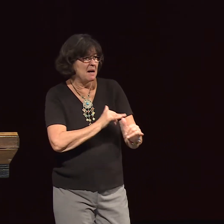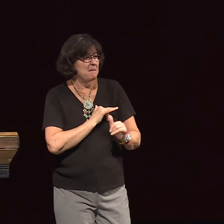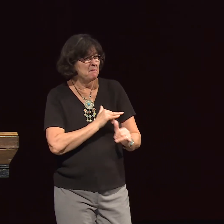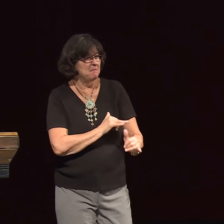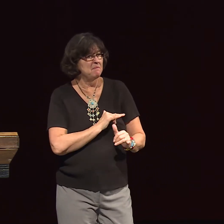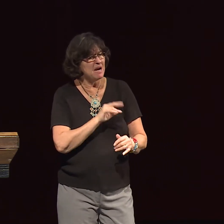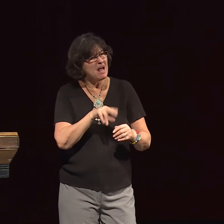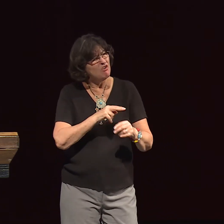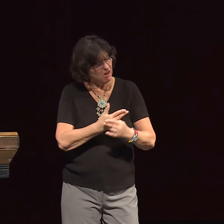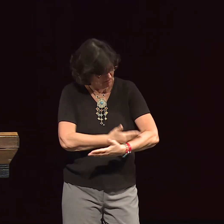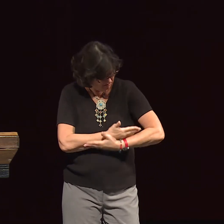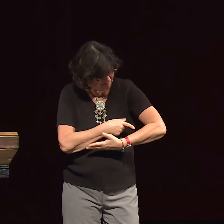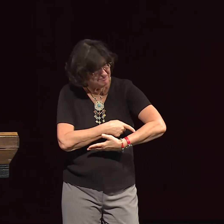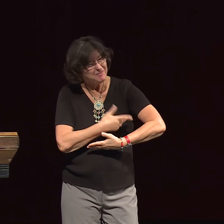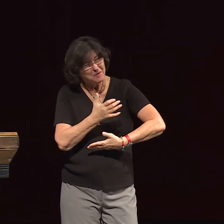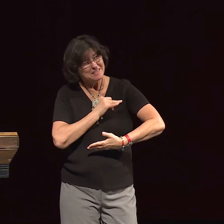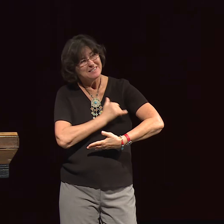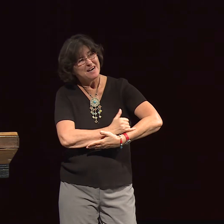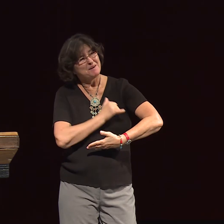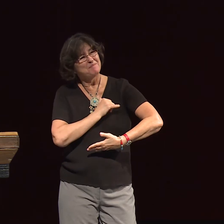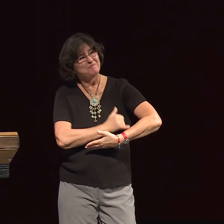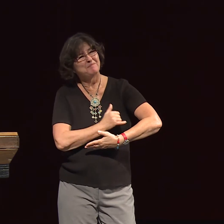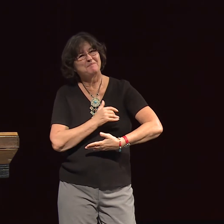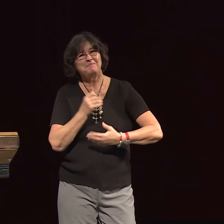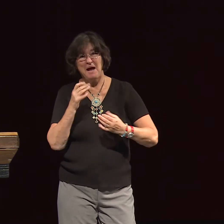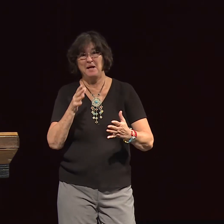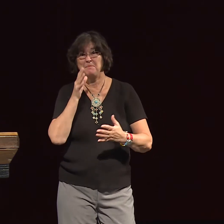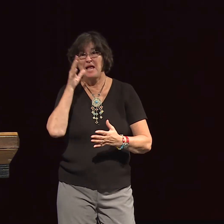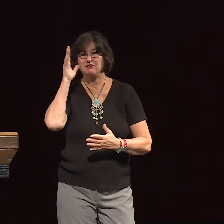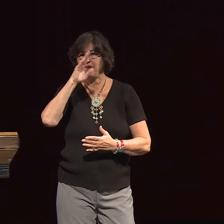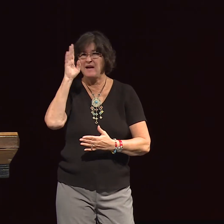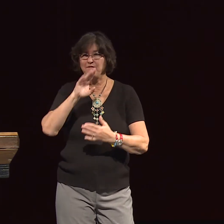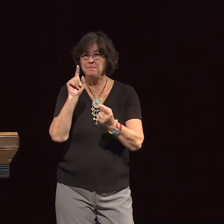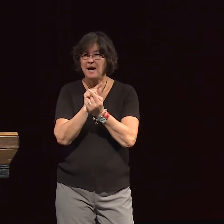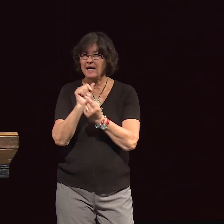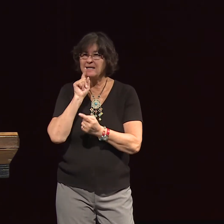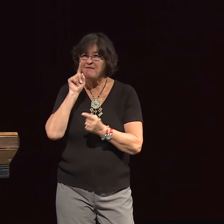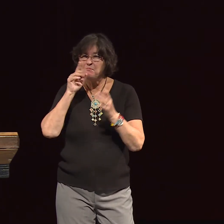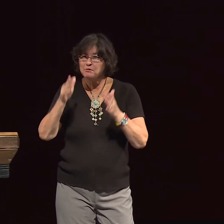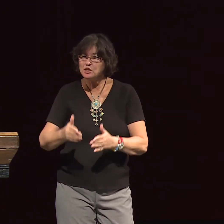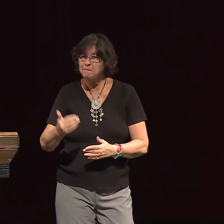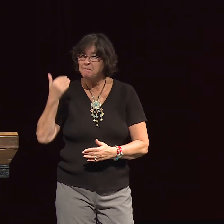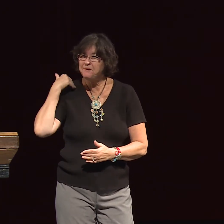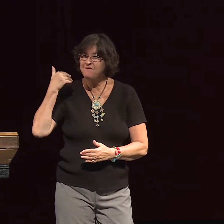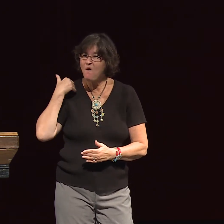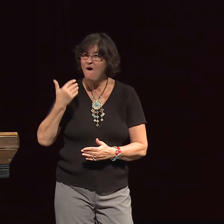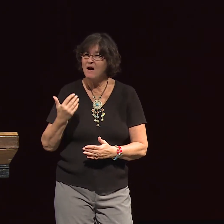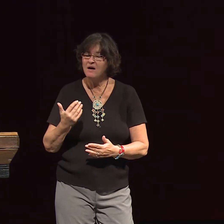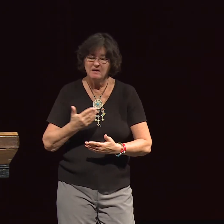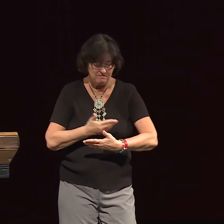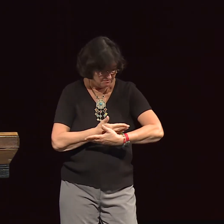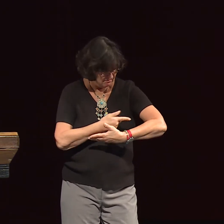"or send them to learn how to talk." But hearing people who have never met a deaf person before who have a baby who is deaf,